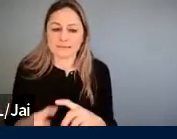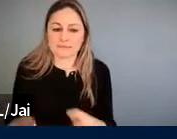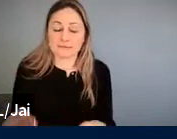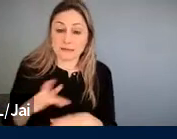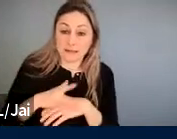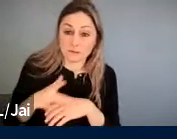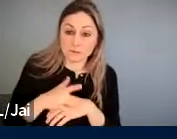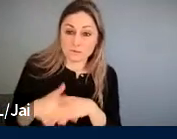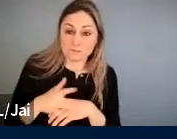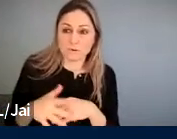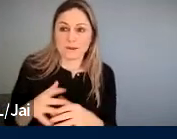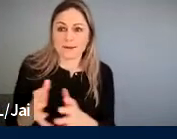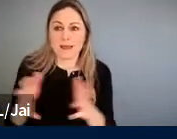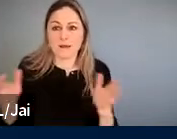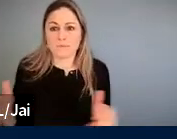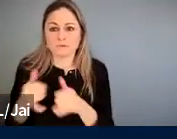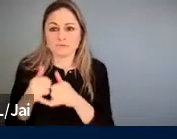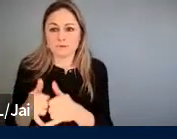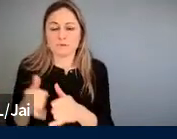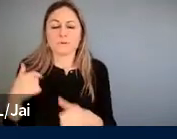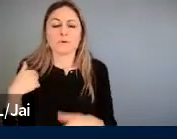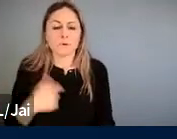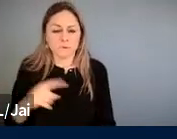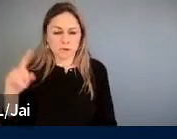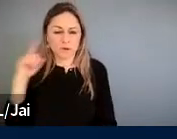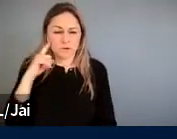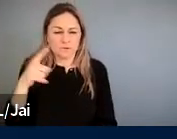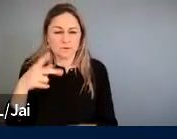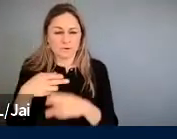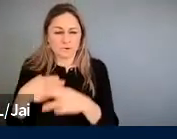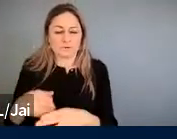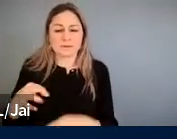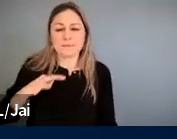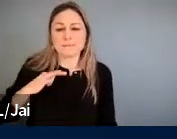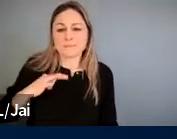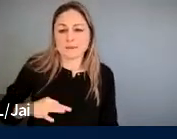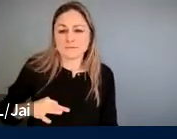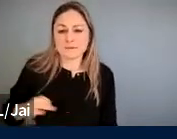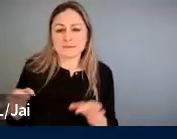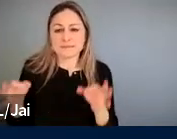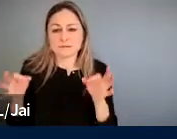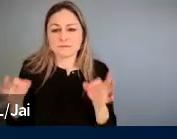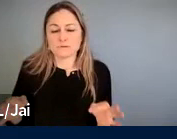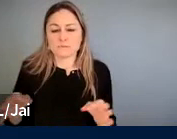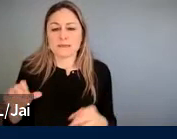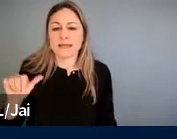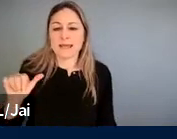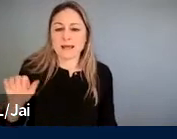award. So we heard that these were referred to as benefit determination algorithms. So